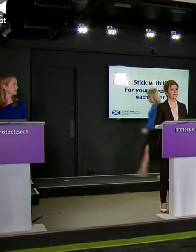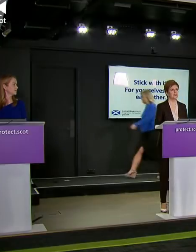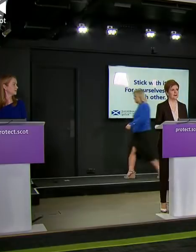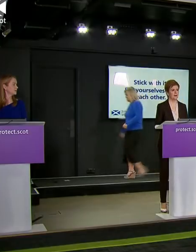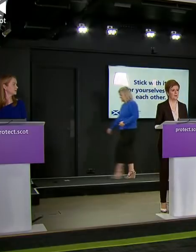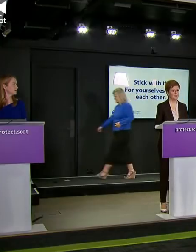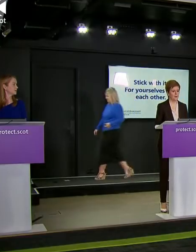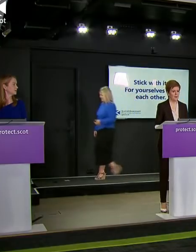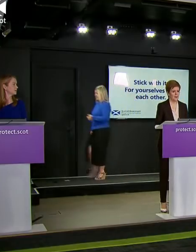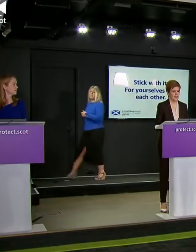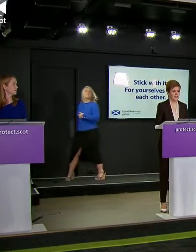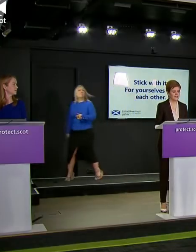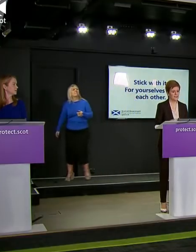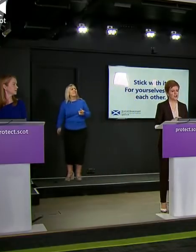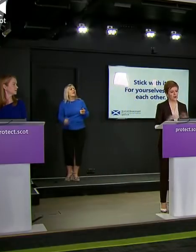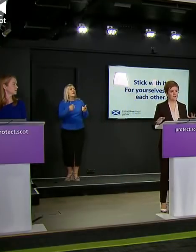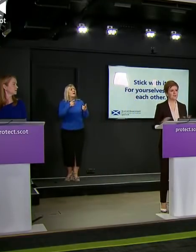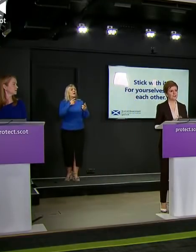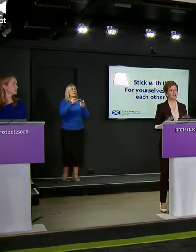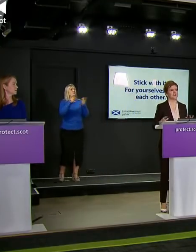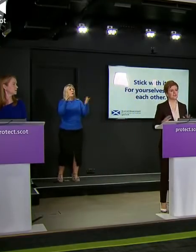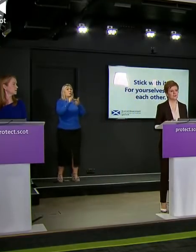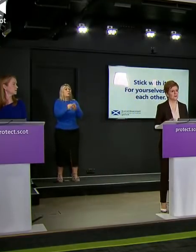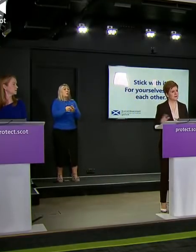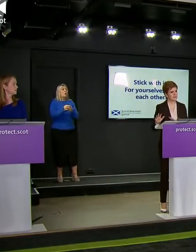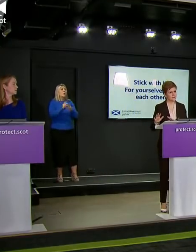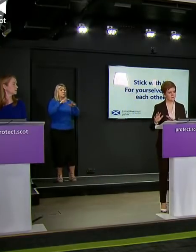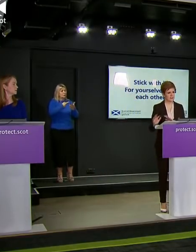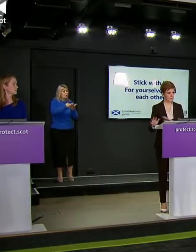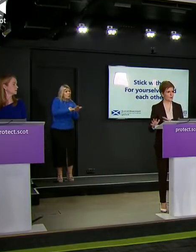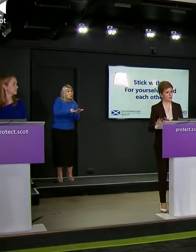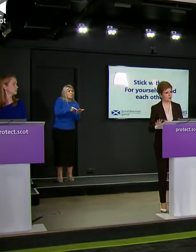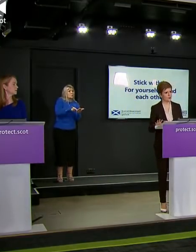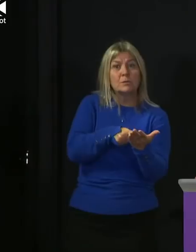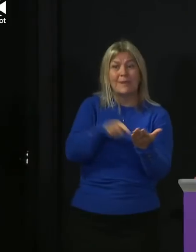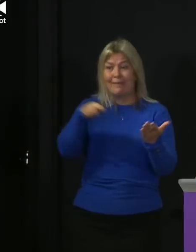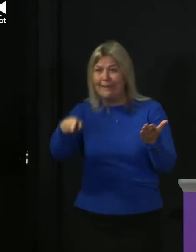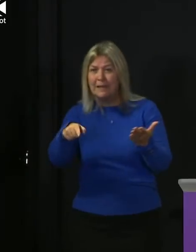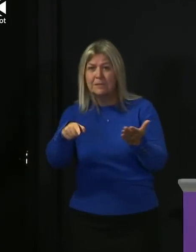here is that none of the restrictions, whether it is this one we re talking about or any of the